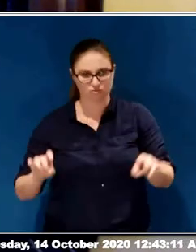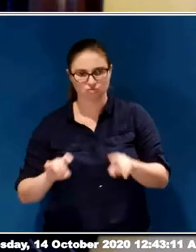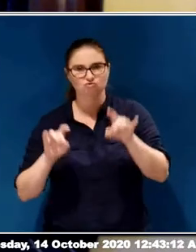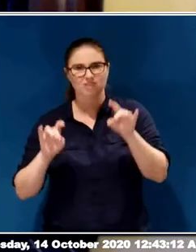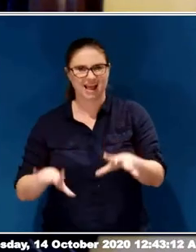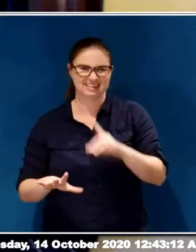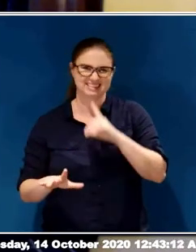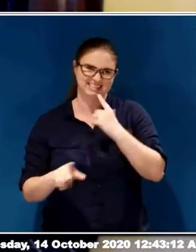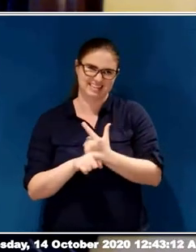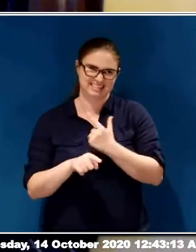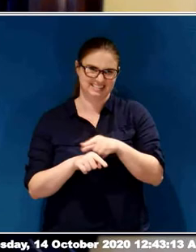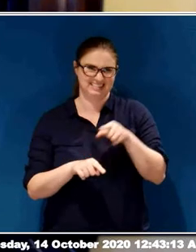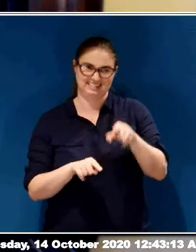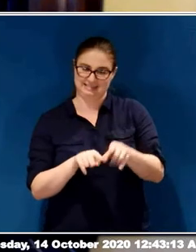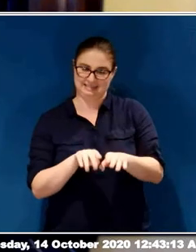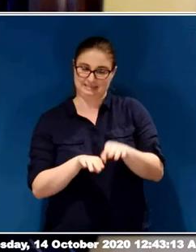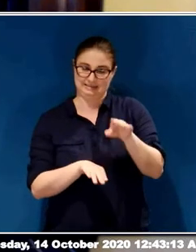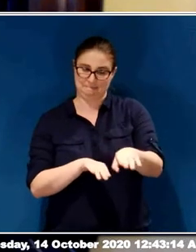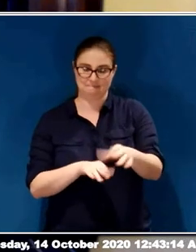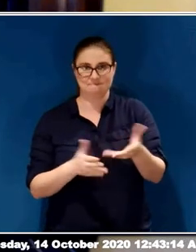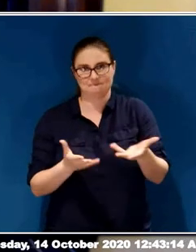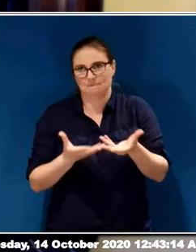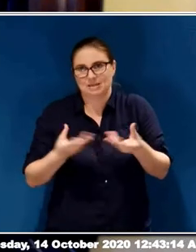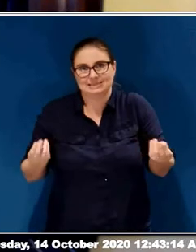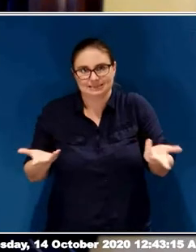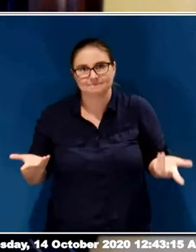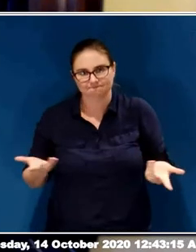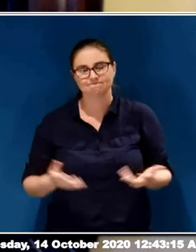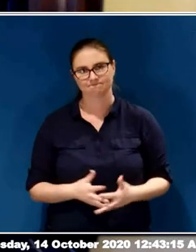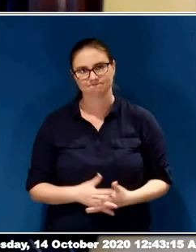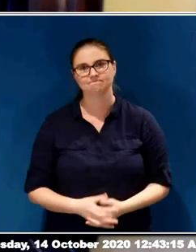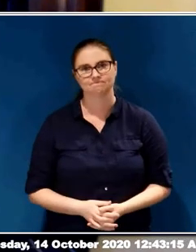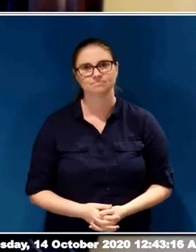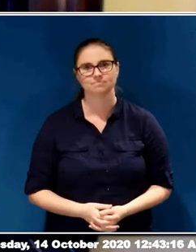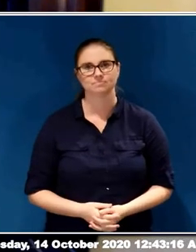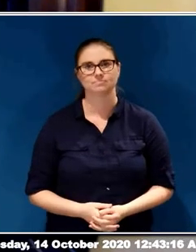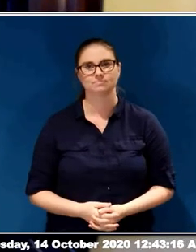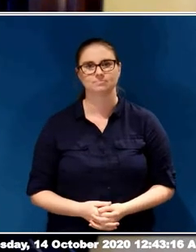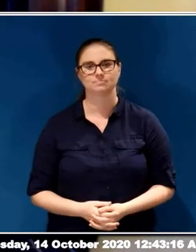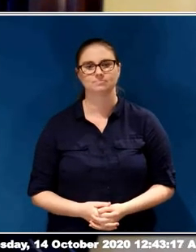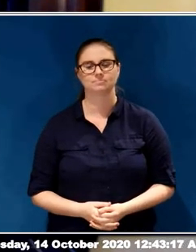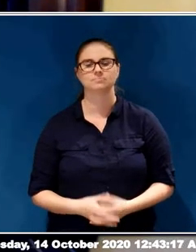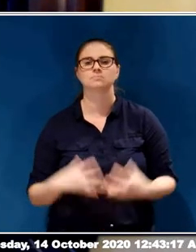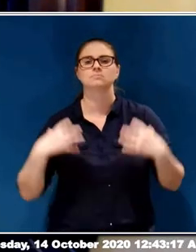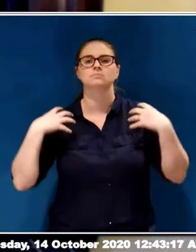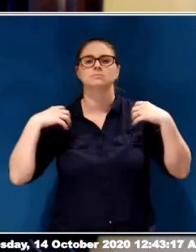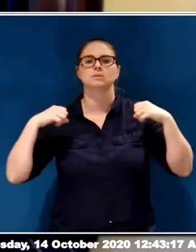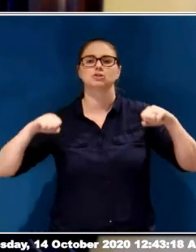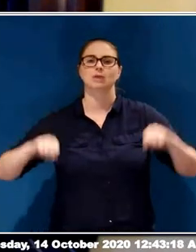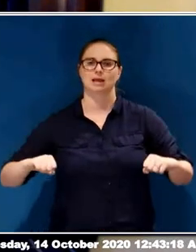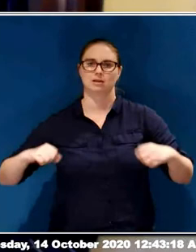Dr de Bruin, there's no doubt is there, that the Disability Standards apply -- -